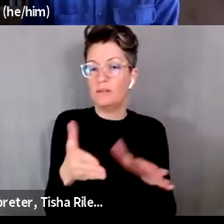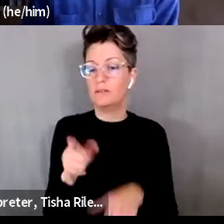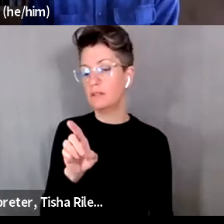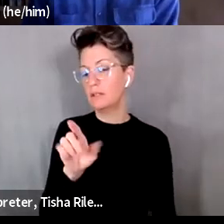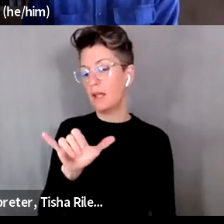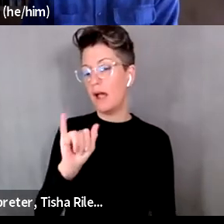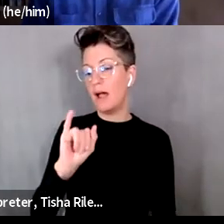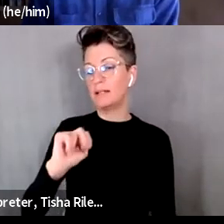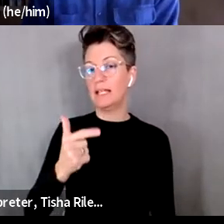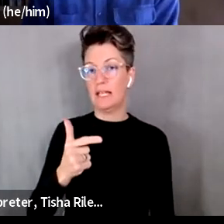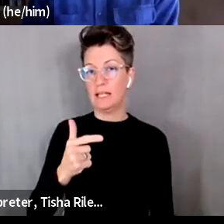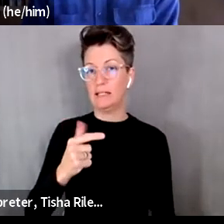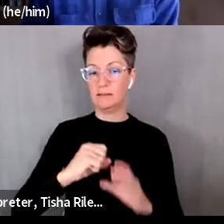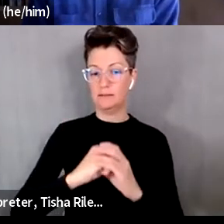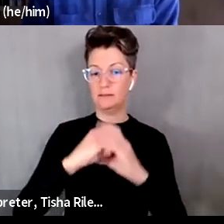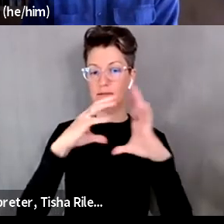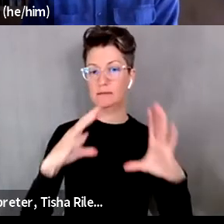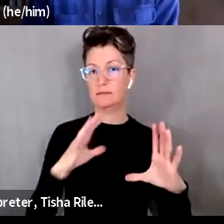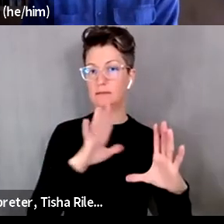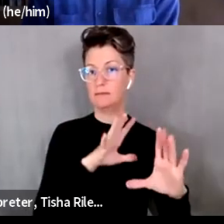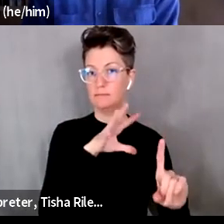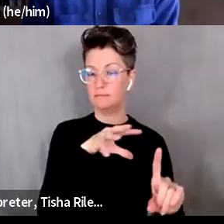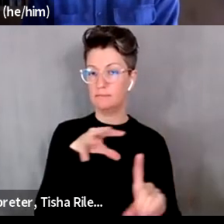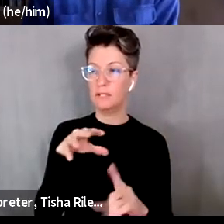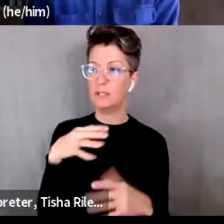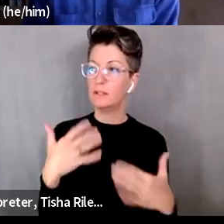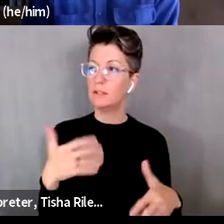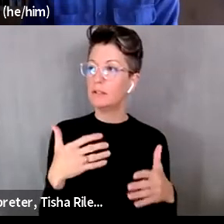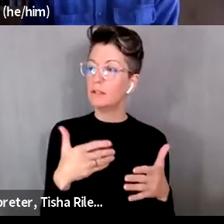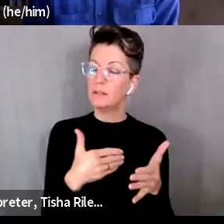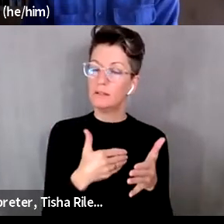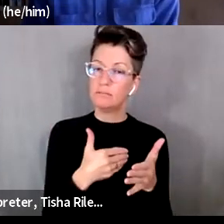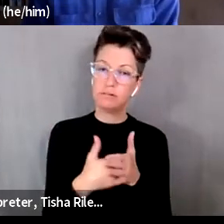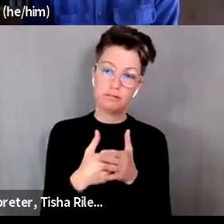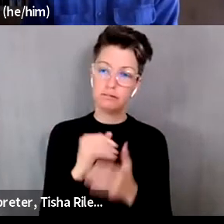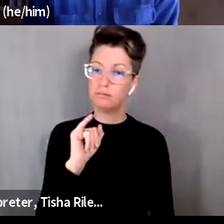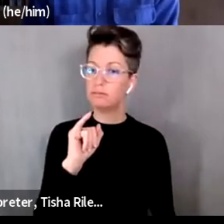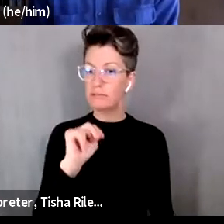Talk about intimacy. You know, the decisions that each of us had to make